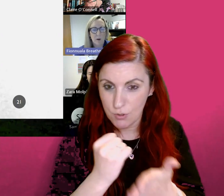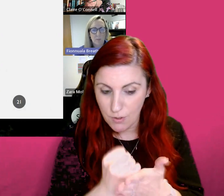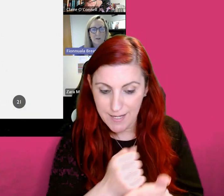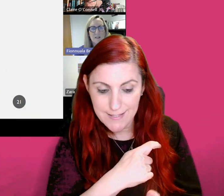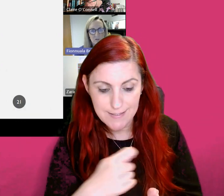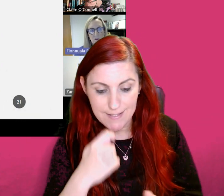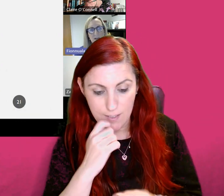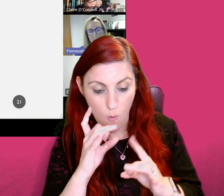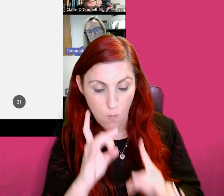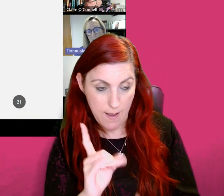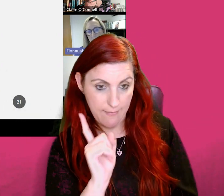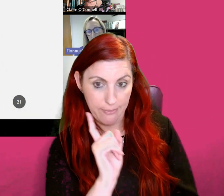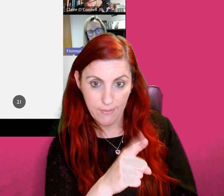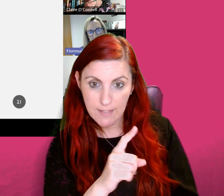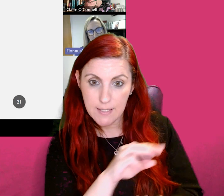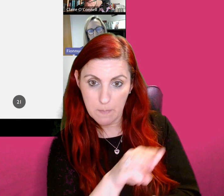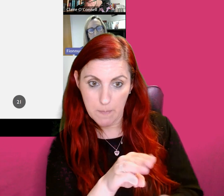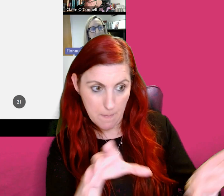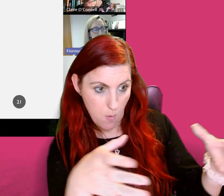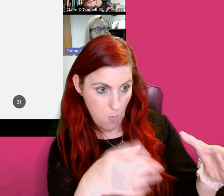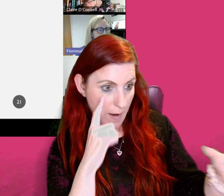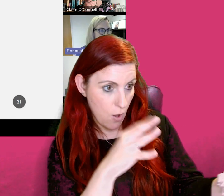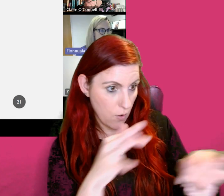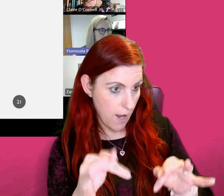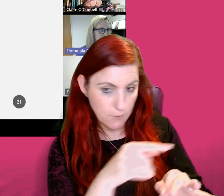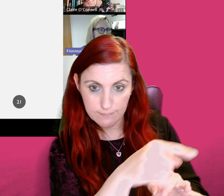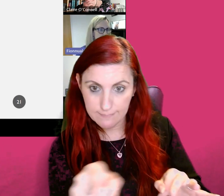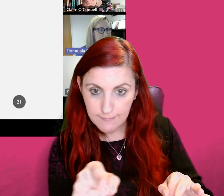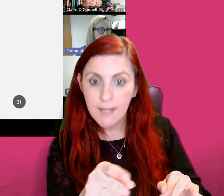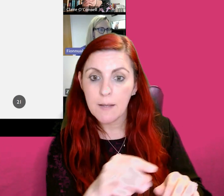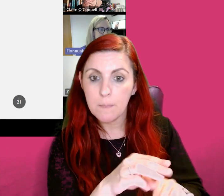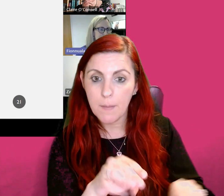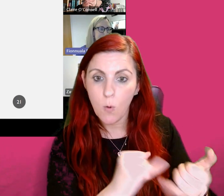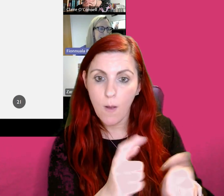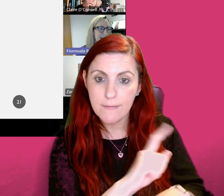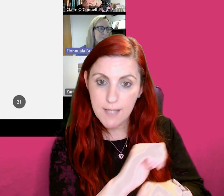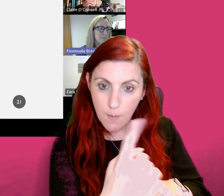is the population that right now we care about is patients with type one and type two diabetes